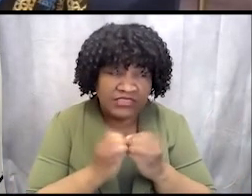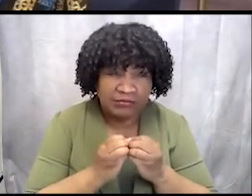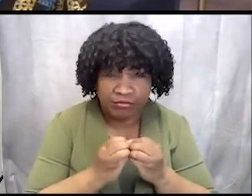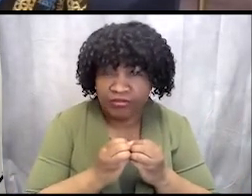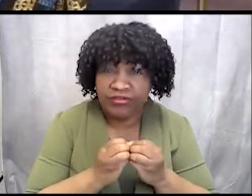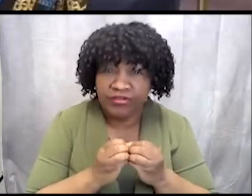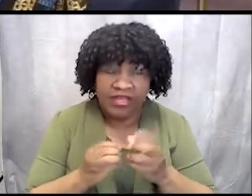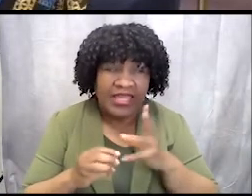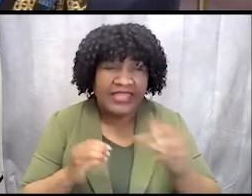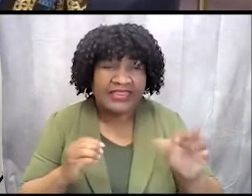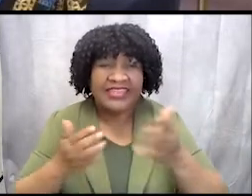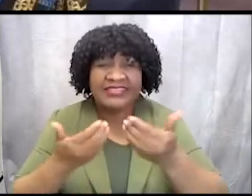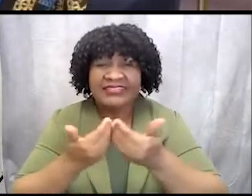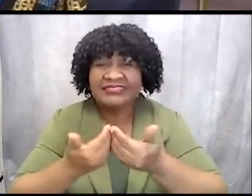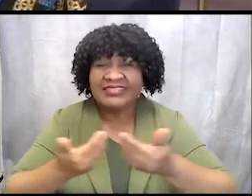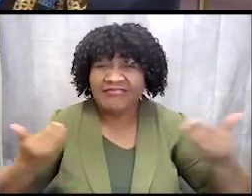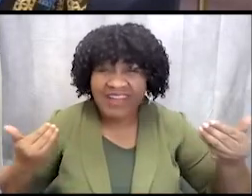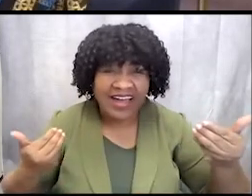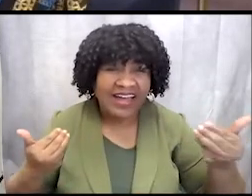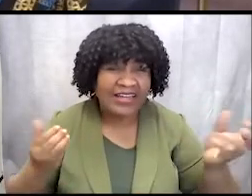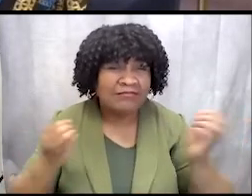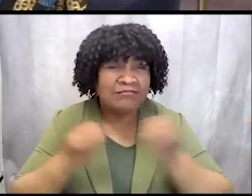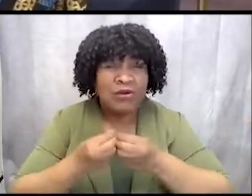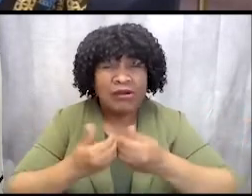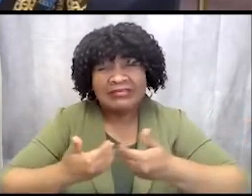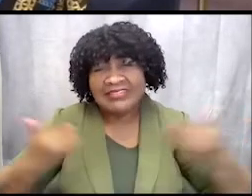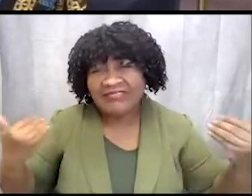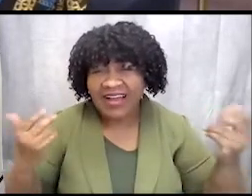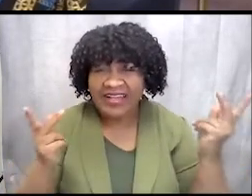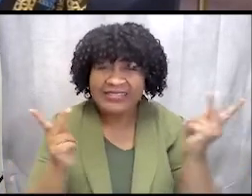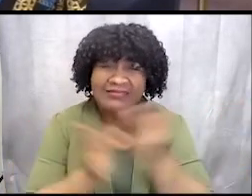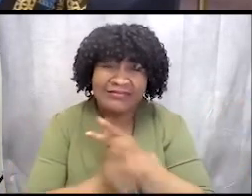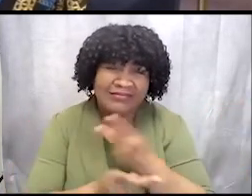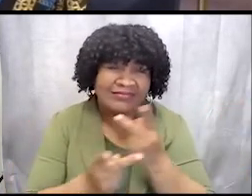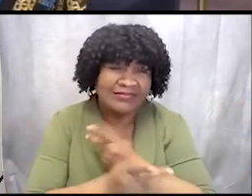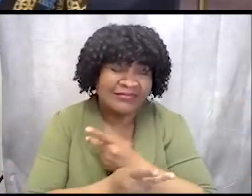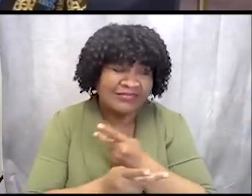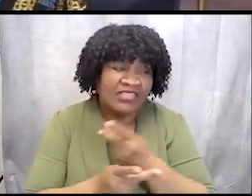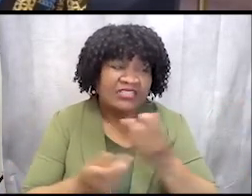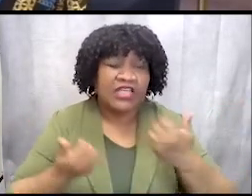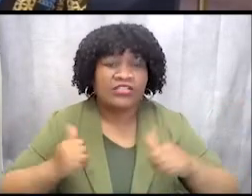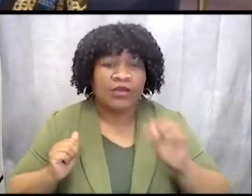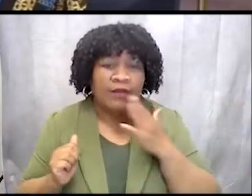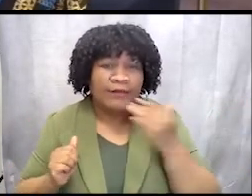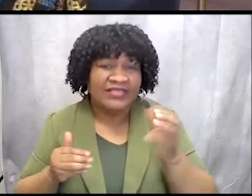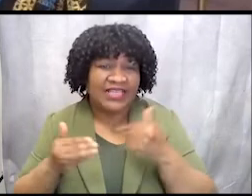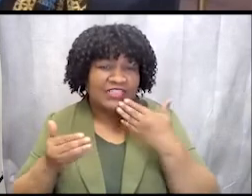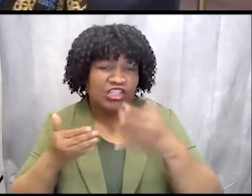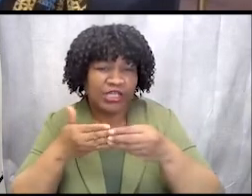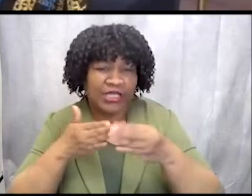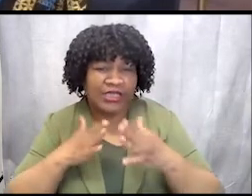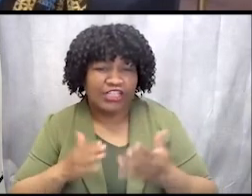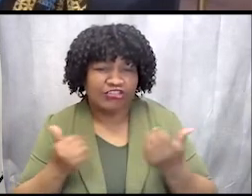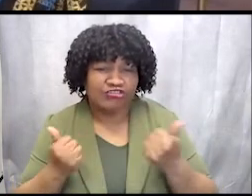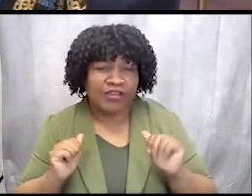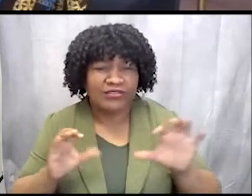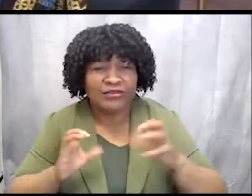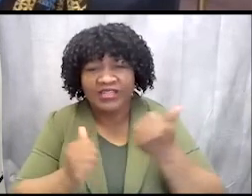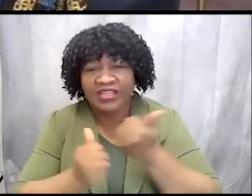And then the divide is just that much deeper. I try as a leader to do everything that I can